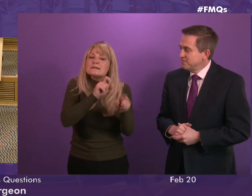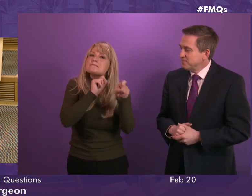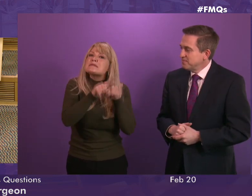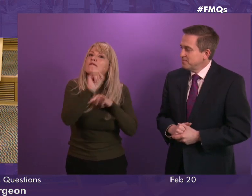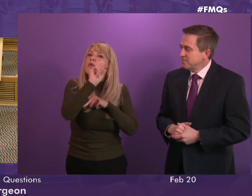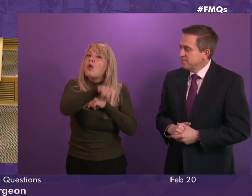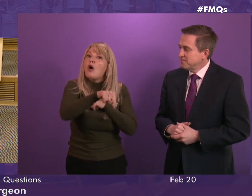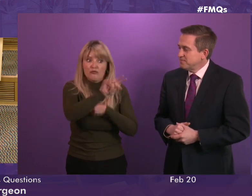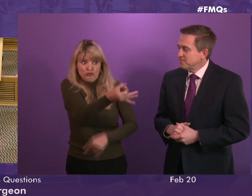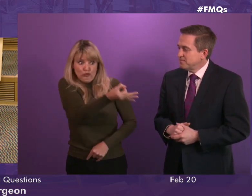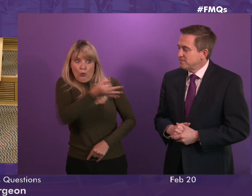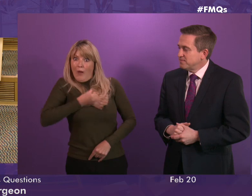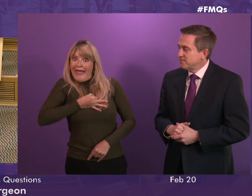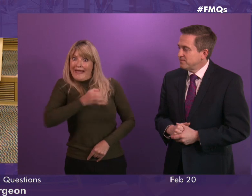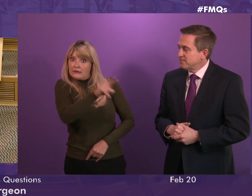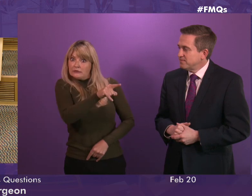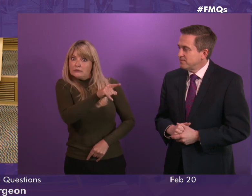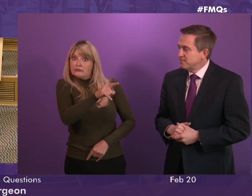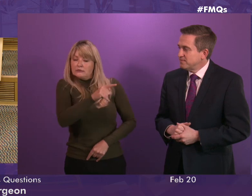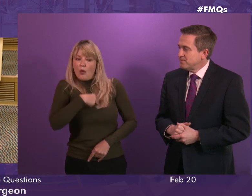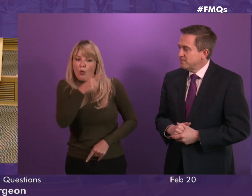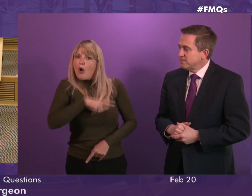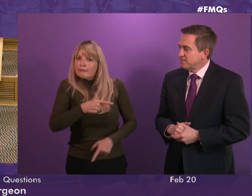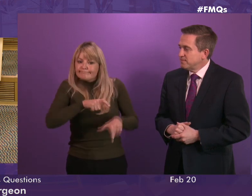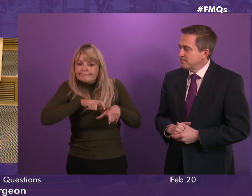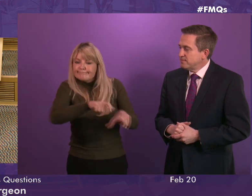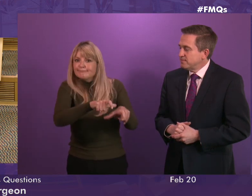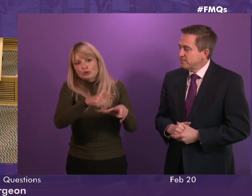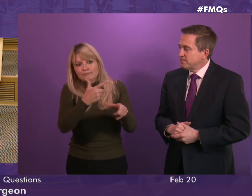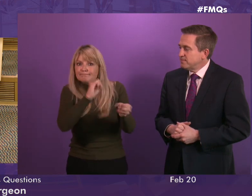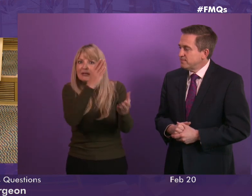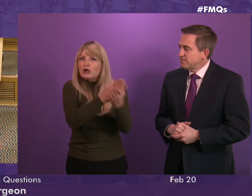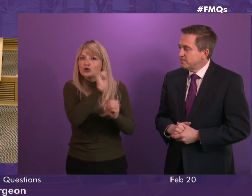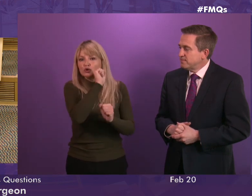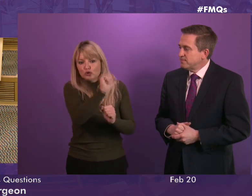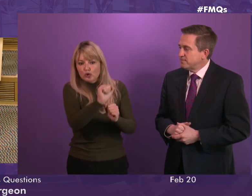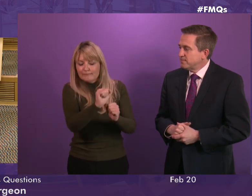was specifically requested by the service to accelerate its commitment to greening its fleet.